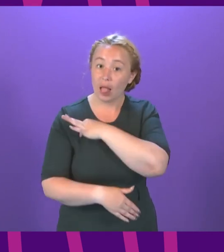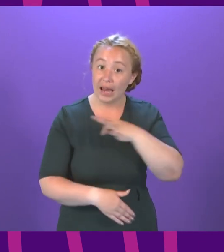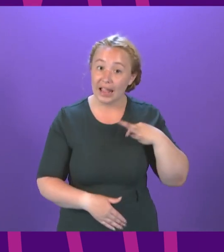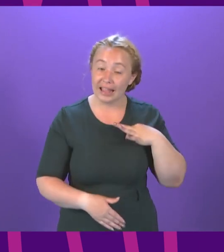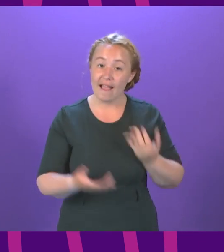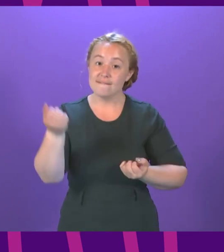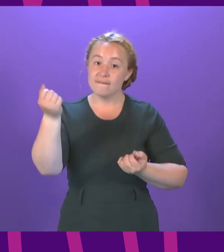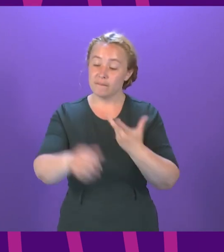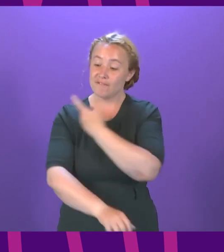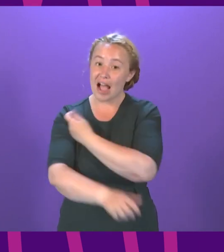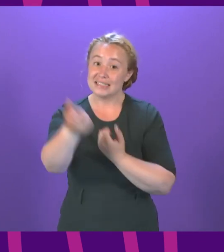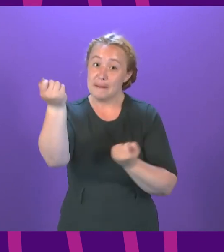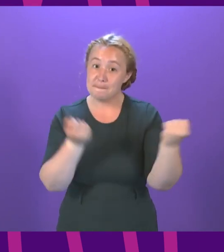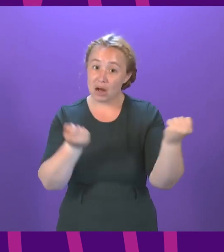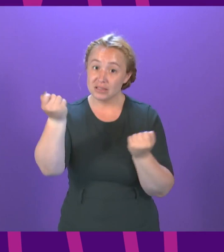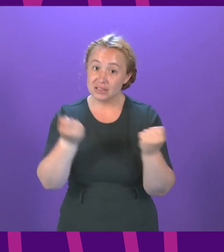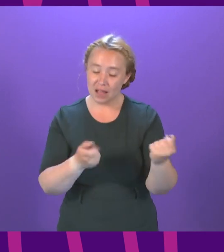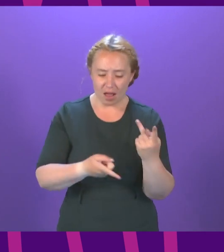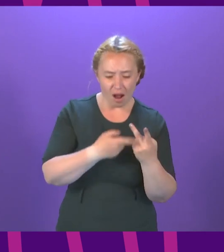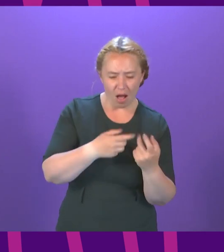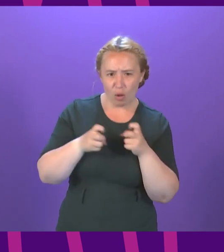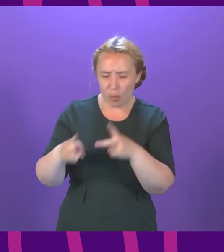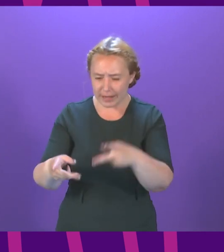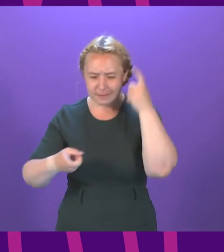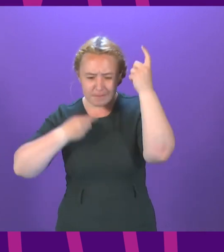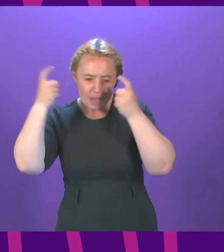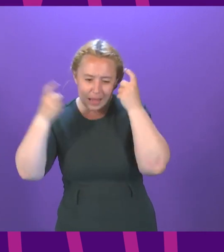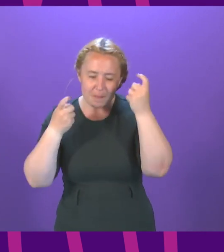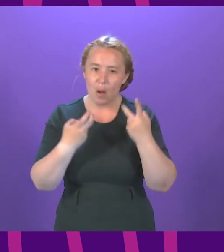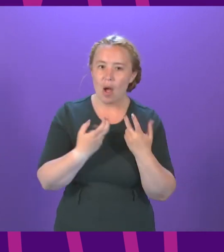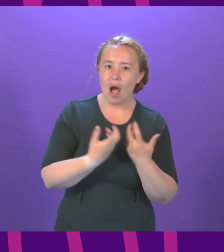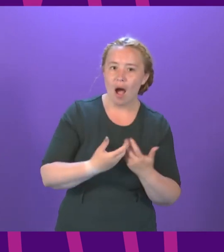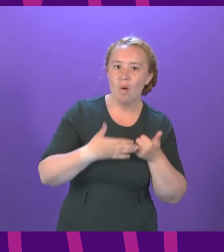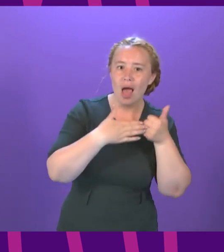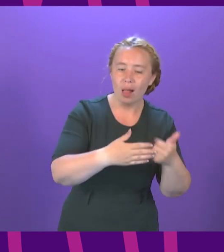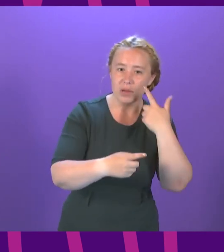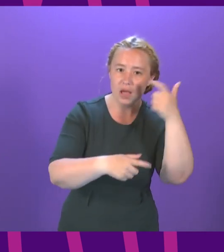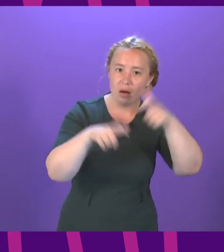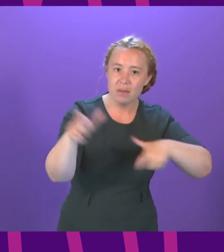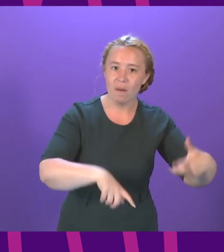and the other efforts that we are exploring to get vaccines to young people as quickly as possible. As Lorna Slater raised with me in a party leaders’ call yesterday, there are issues